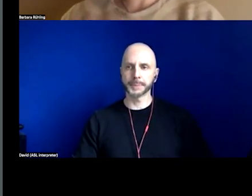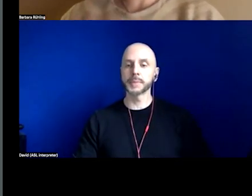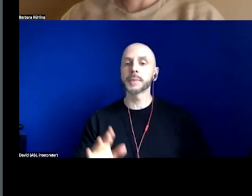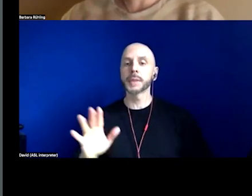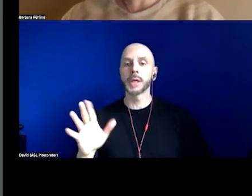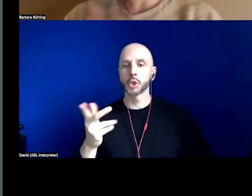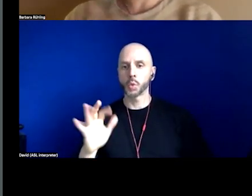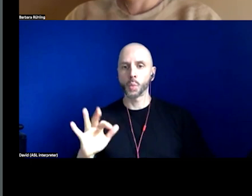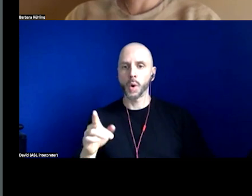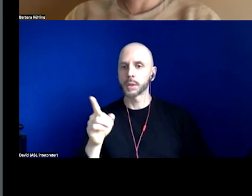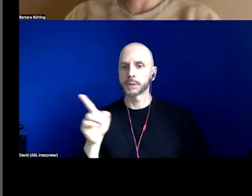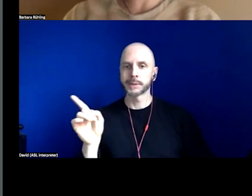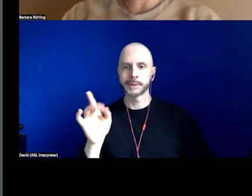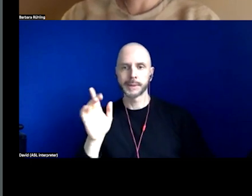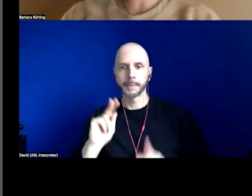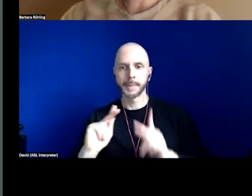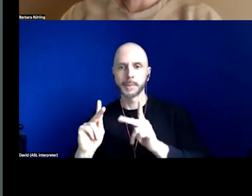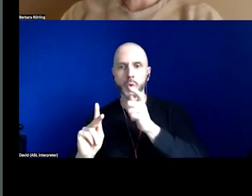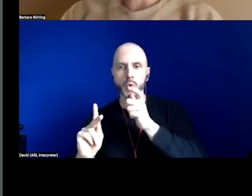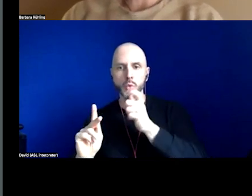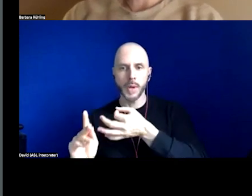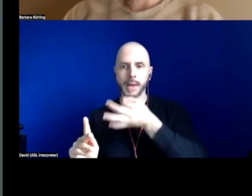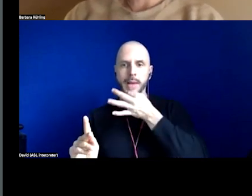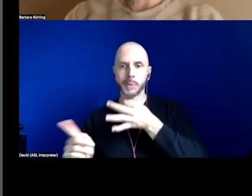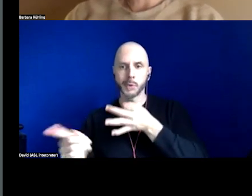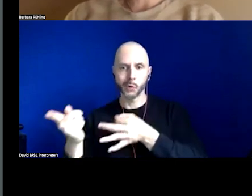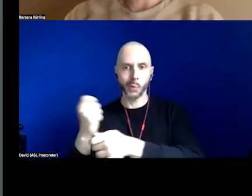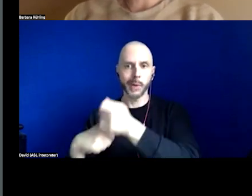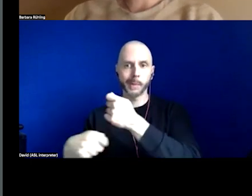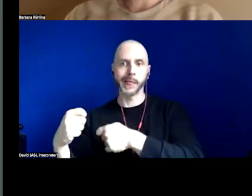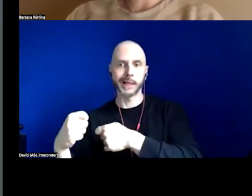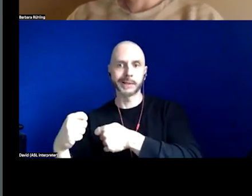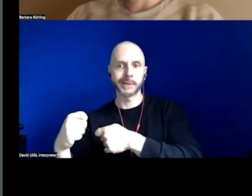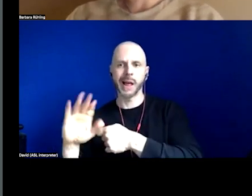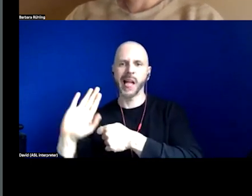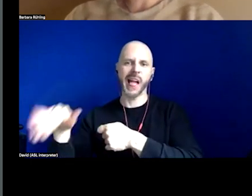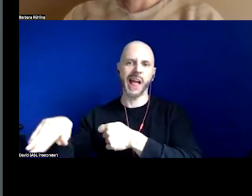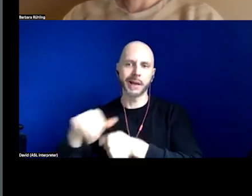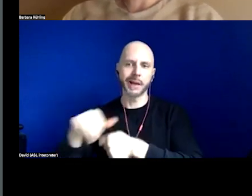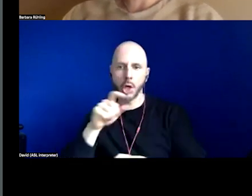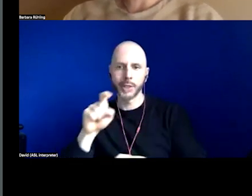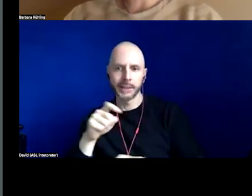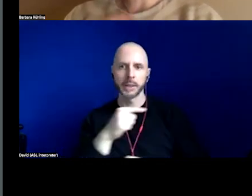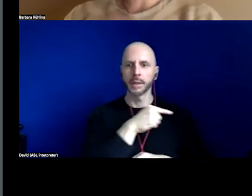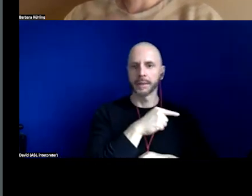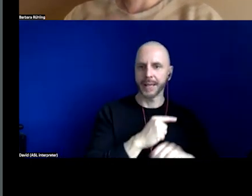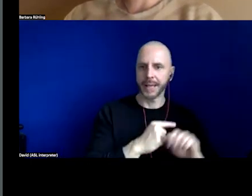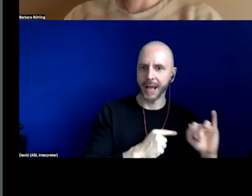matter experts or the experts from our team but rather how can we free up the human writers from